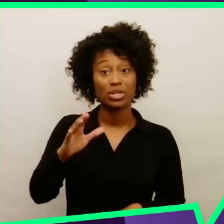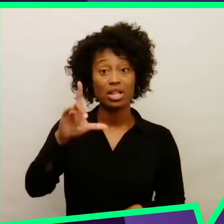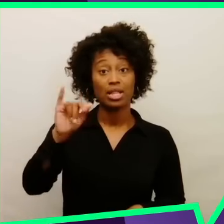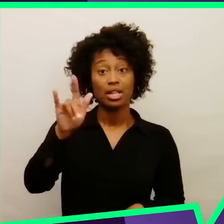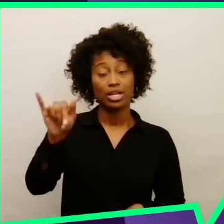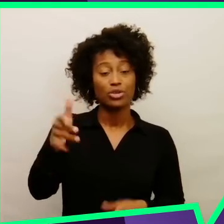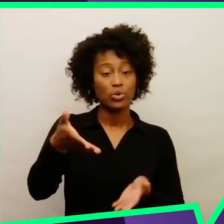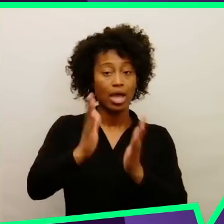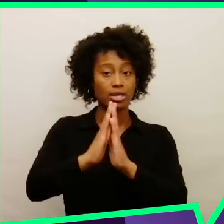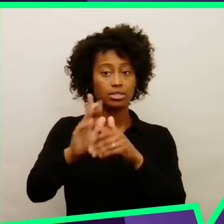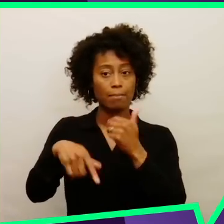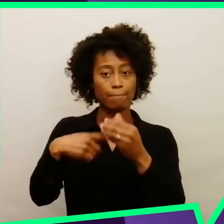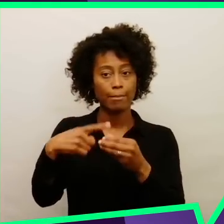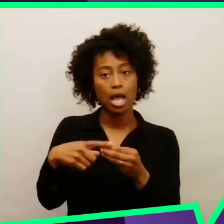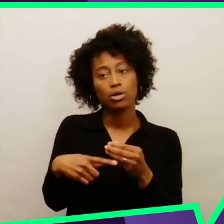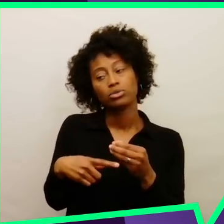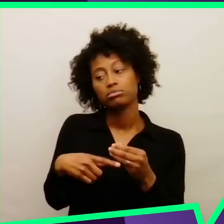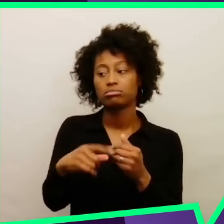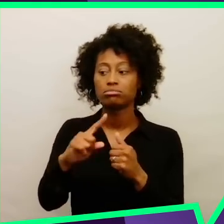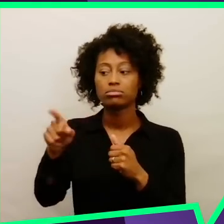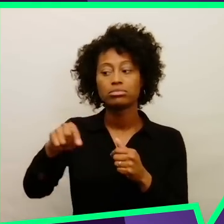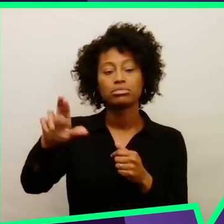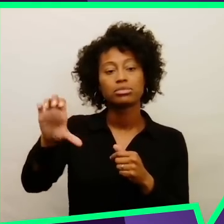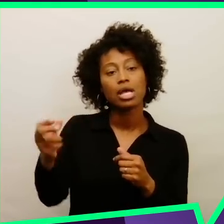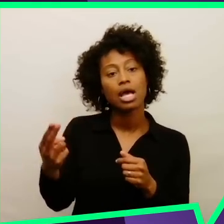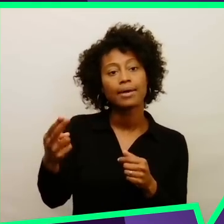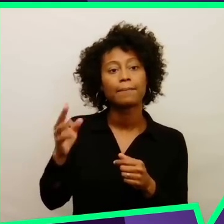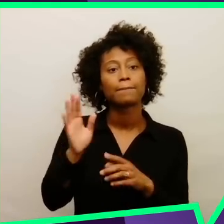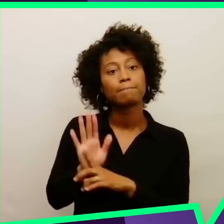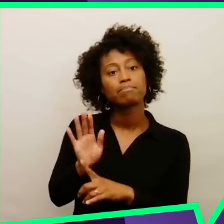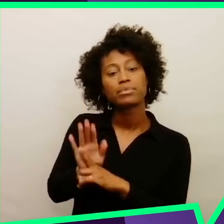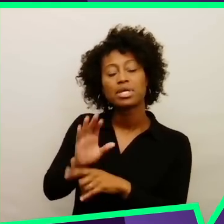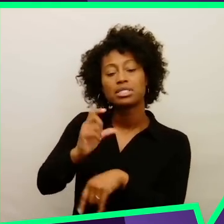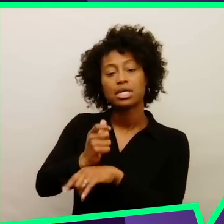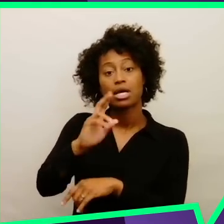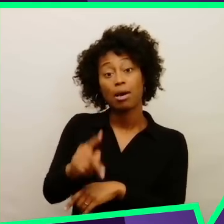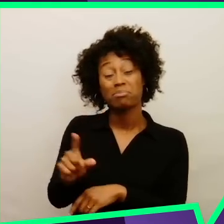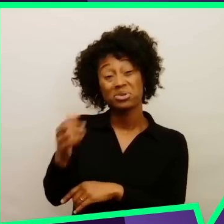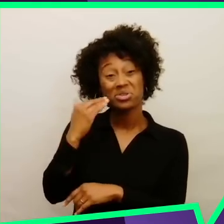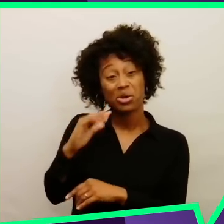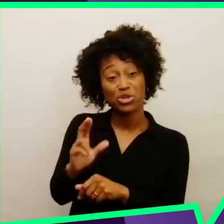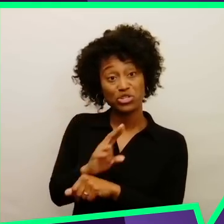Also, Lily, you asked about Zach's setup,